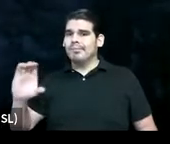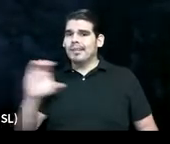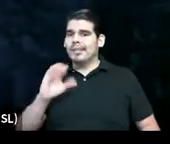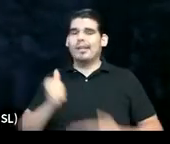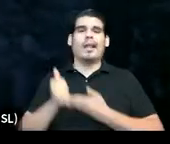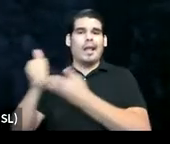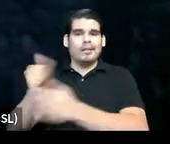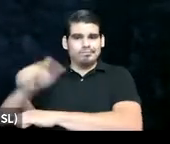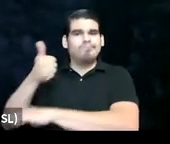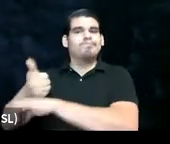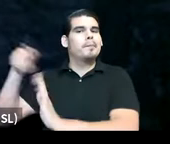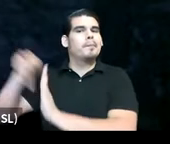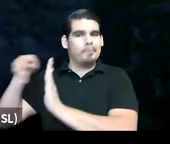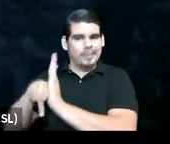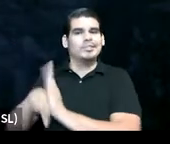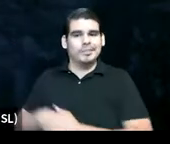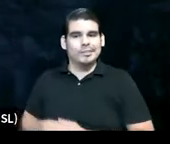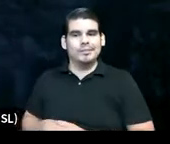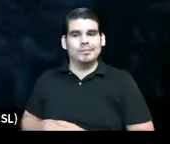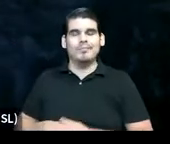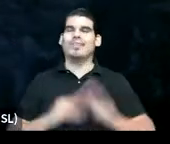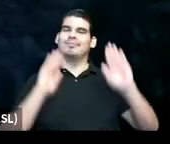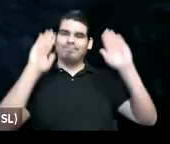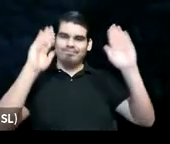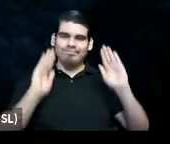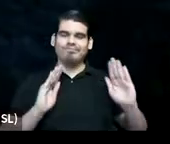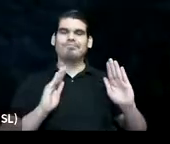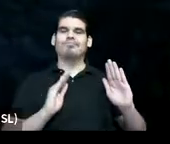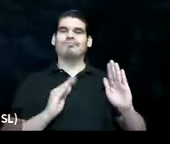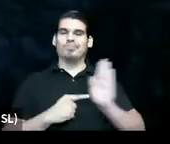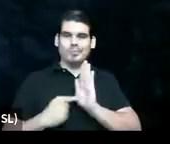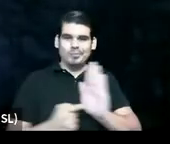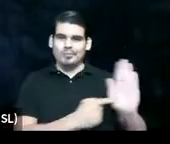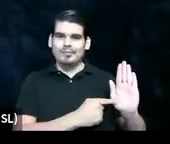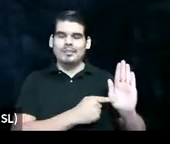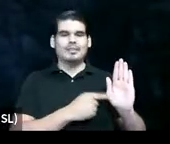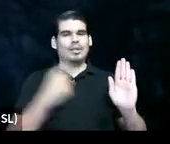There's even got the title down One thing I would know about this and you cited your sources.